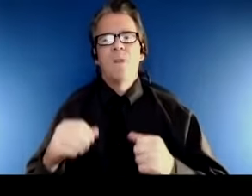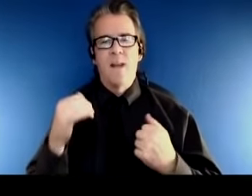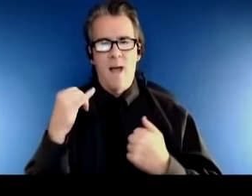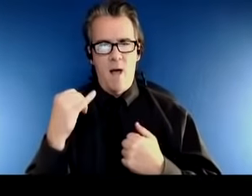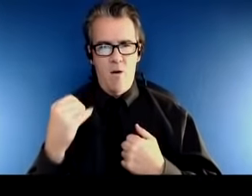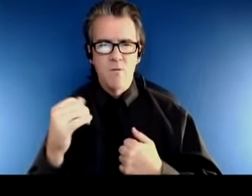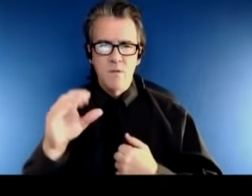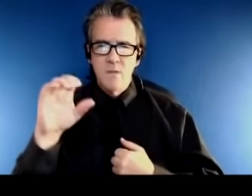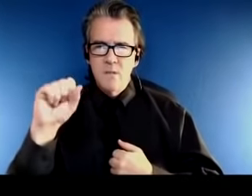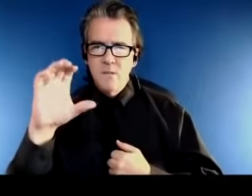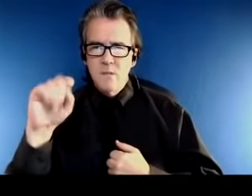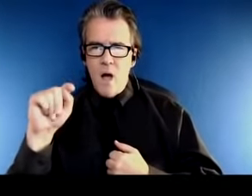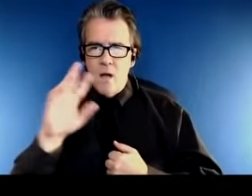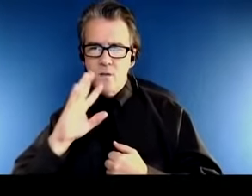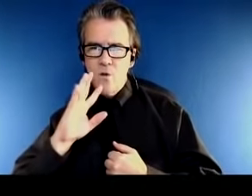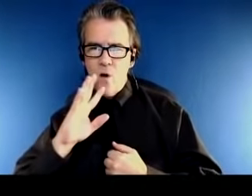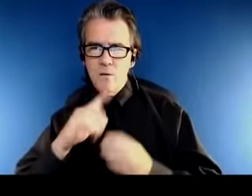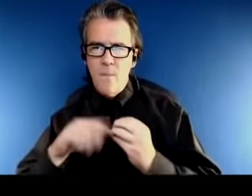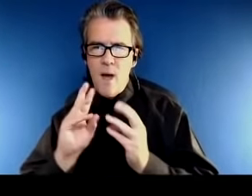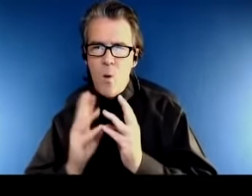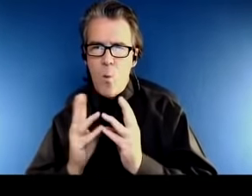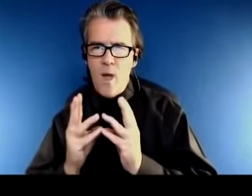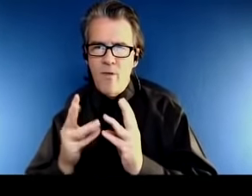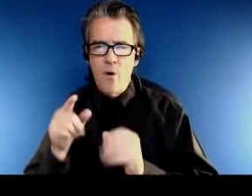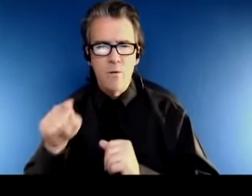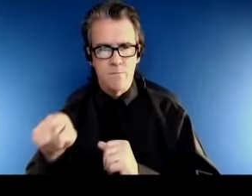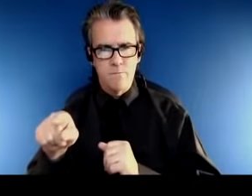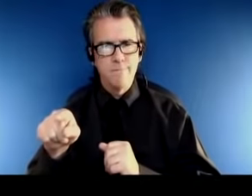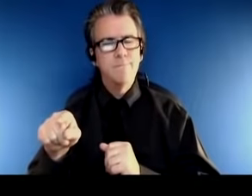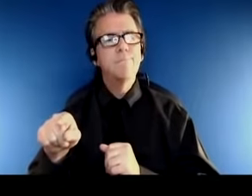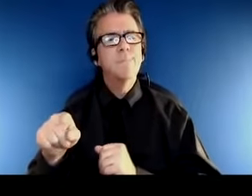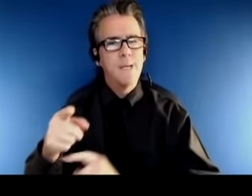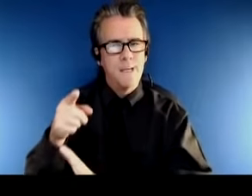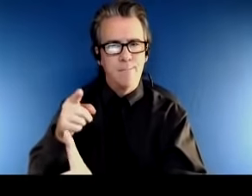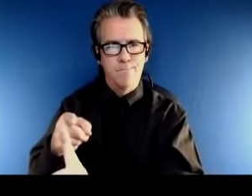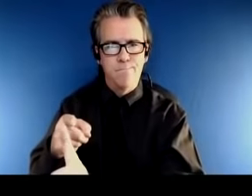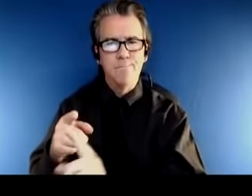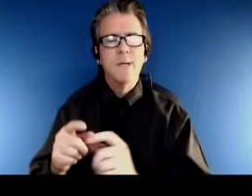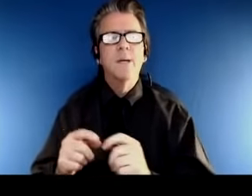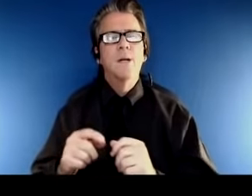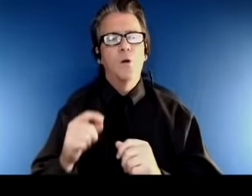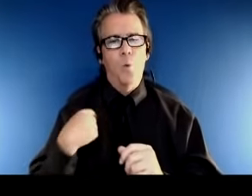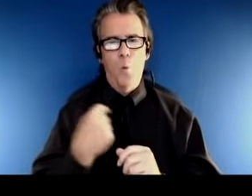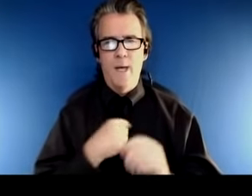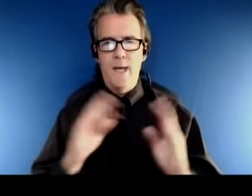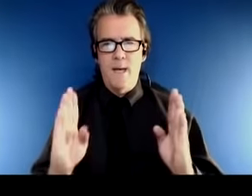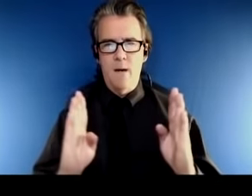within 12 daylight hours of the weather all-clear. As mentioned in my portion of the briefing,